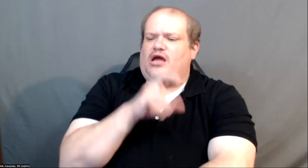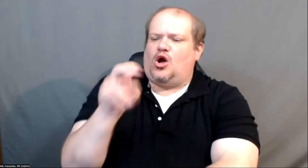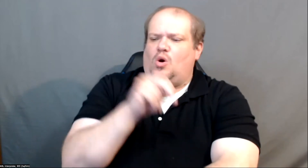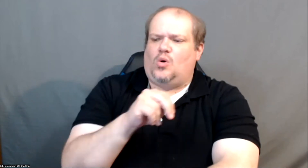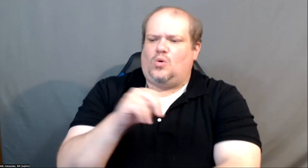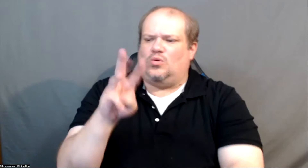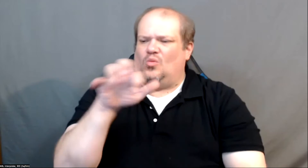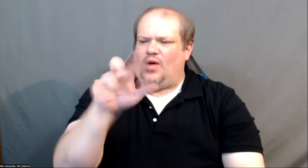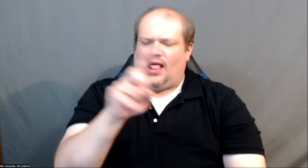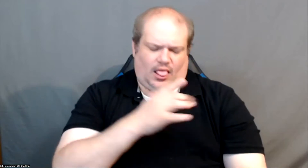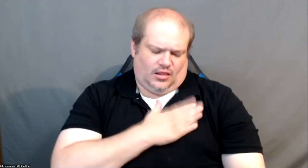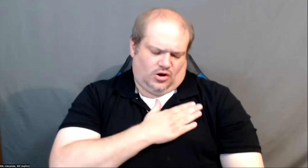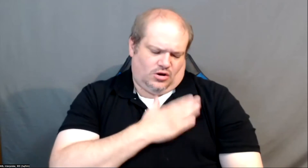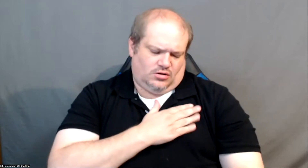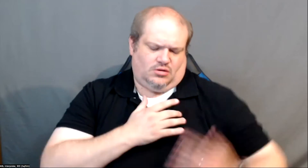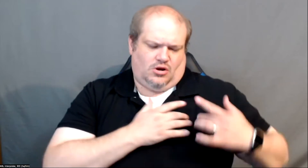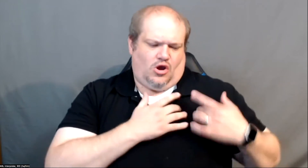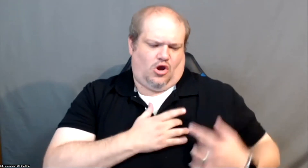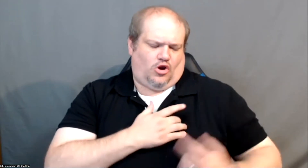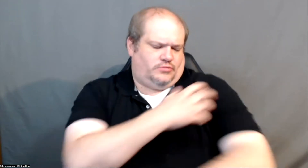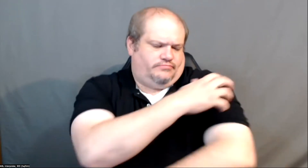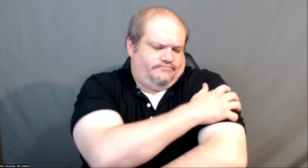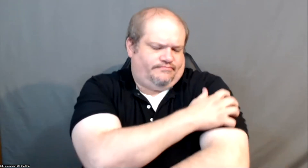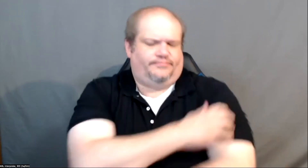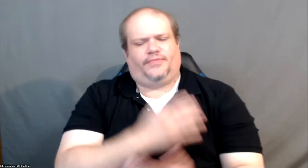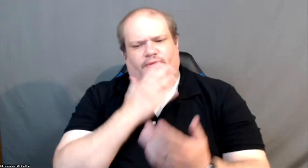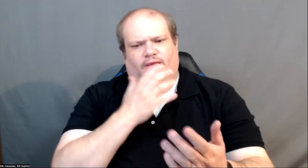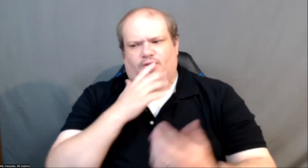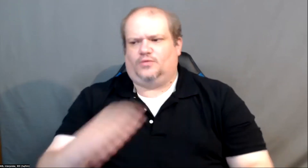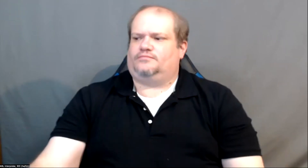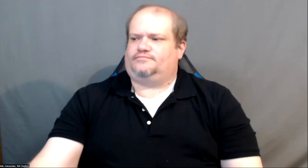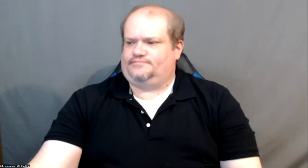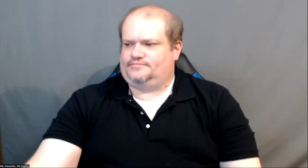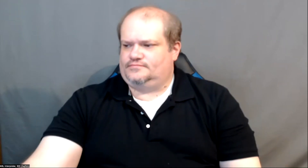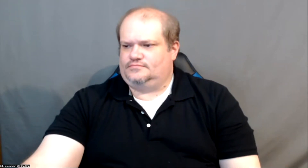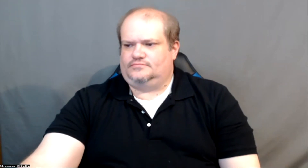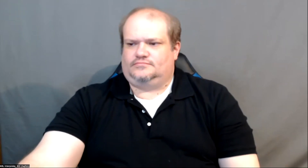Thank you. Thank you